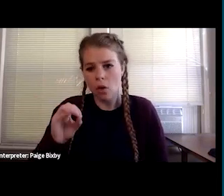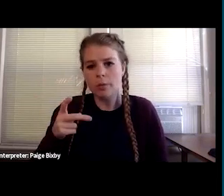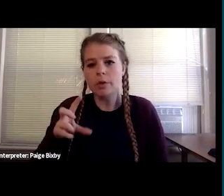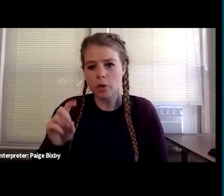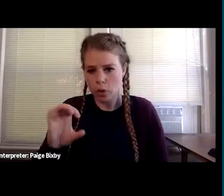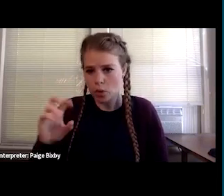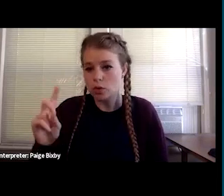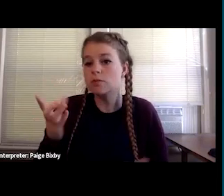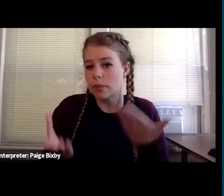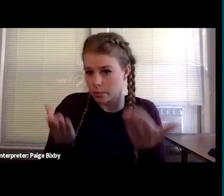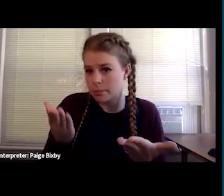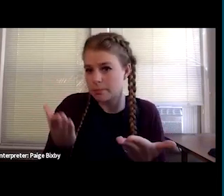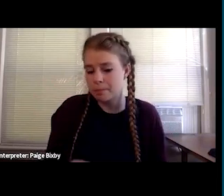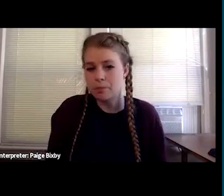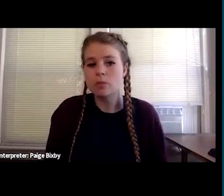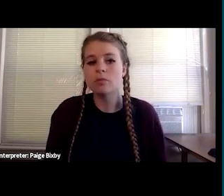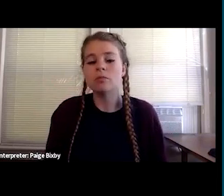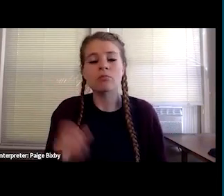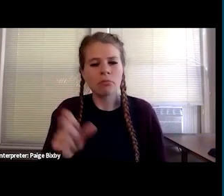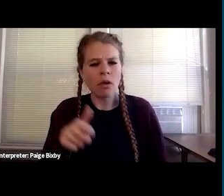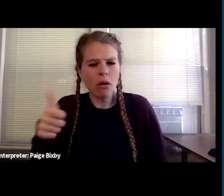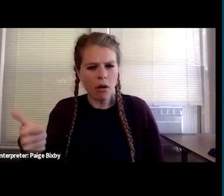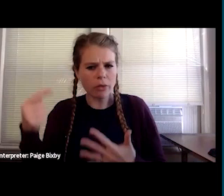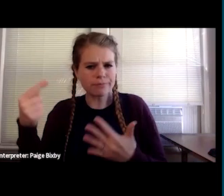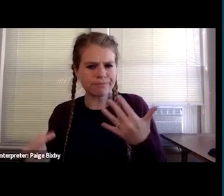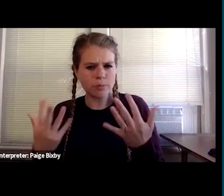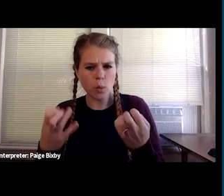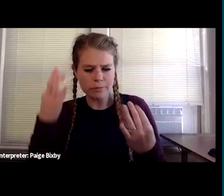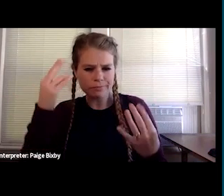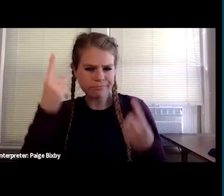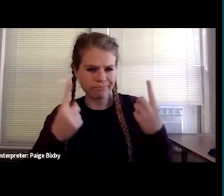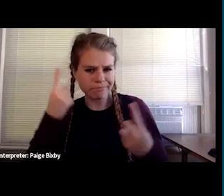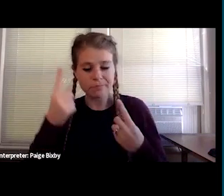but there's some other things that I want people to think about, right. You know, is this person breathing?